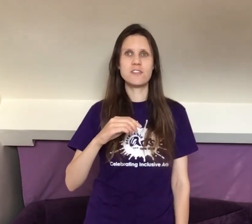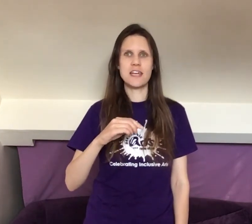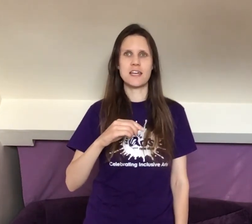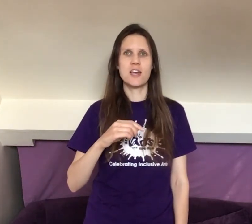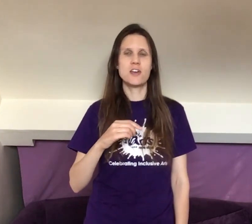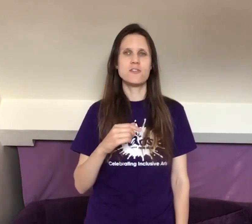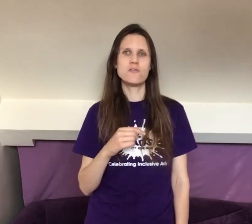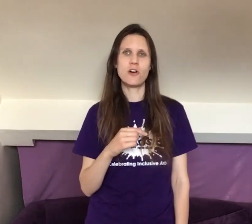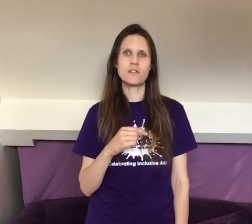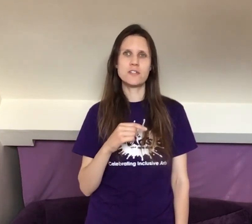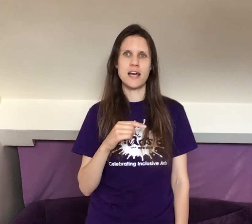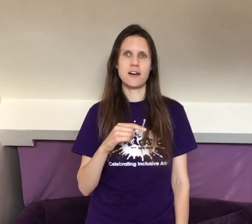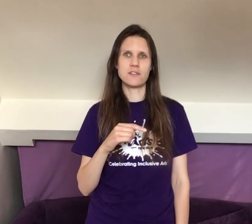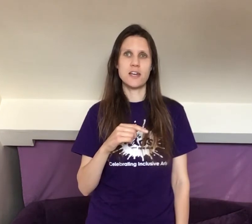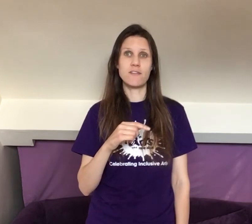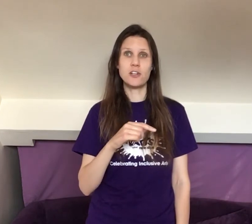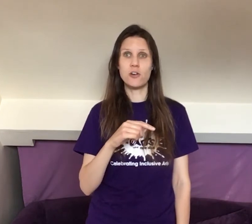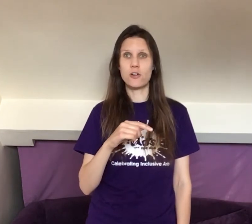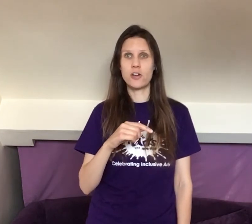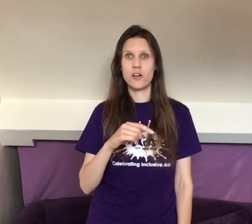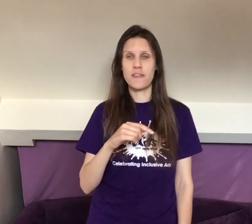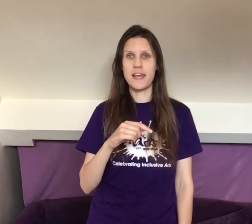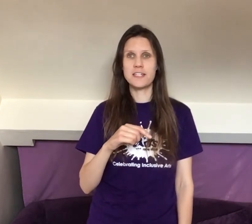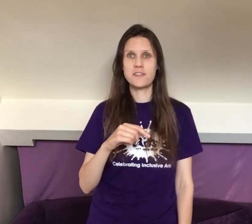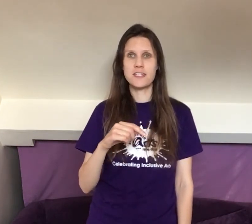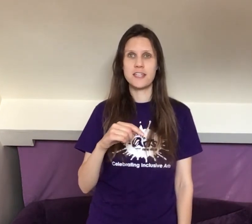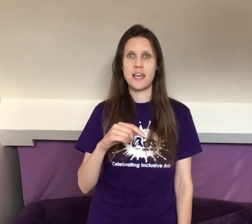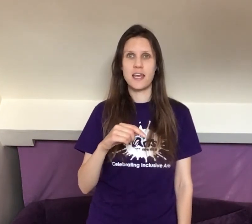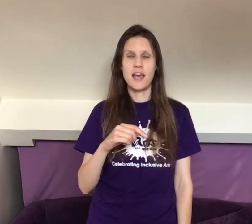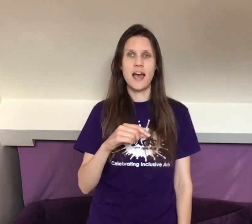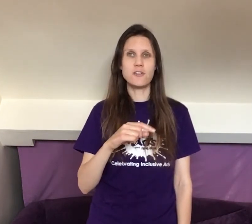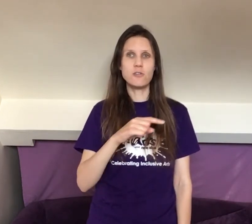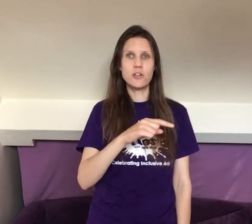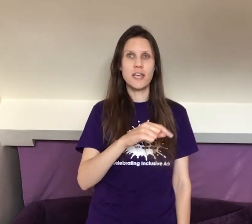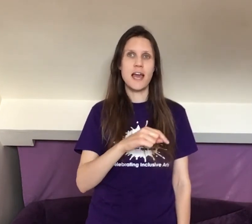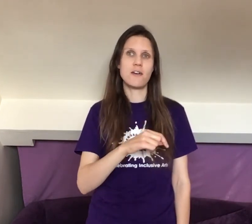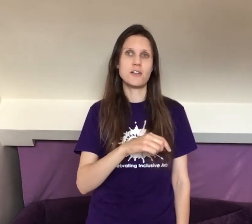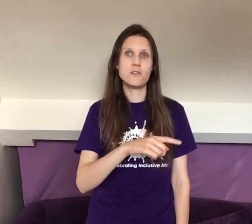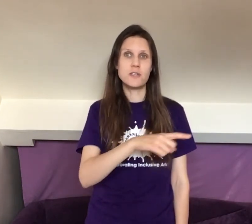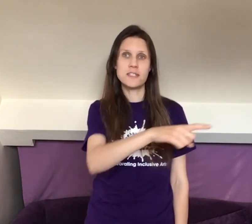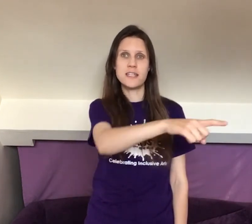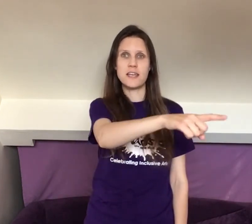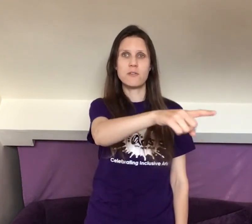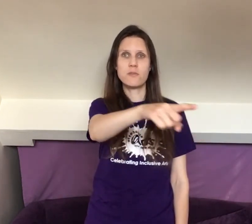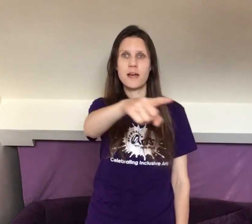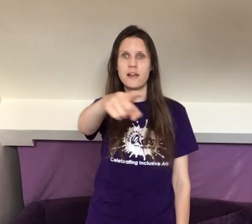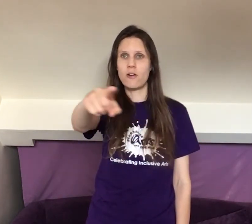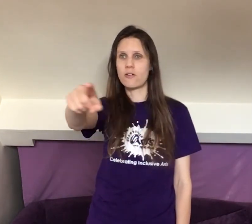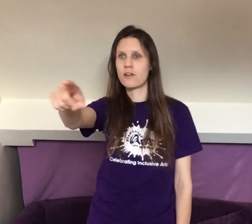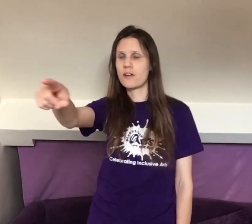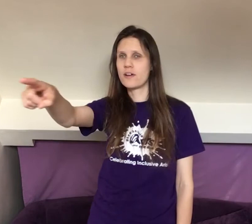if you think you’ve gone down to have a look at the edge of the sea, and you’re looking out and you can see all the way along